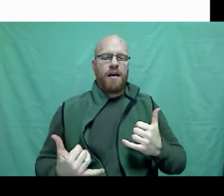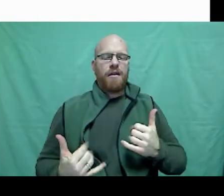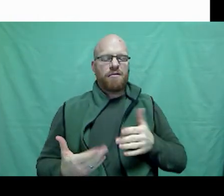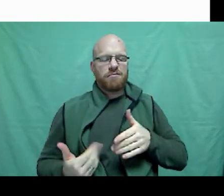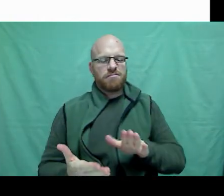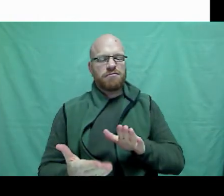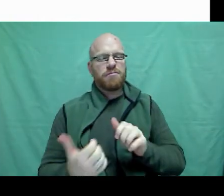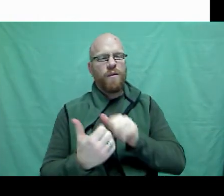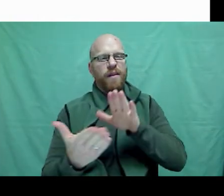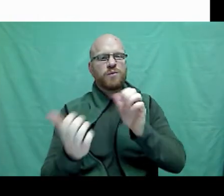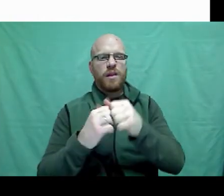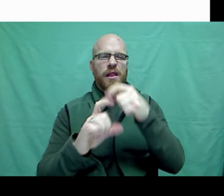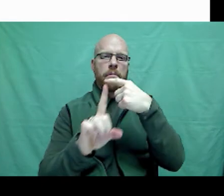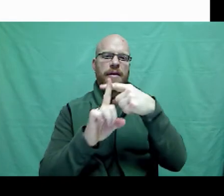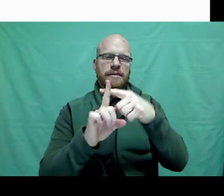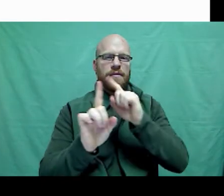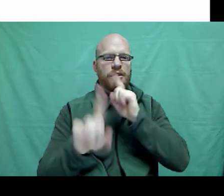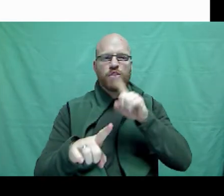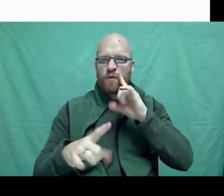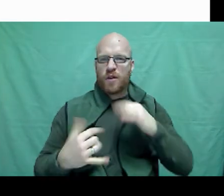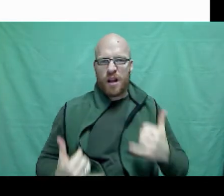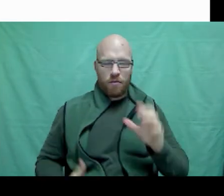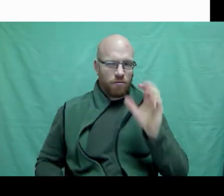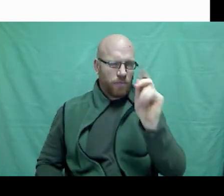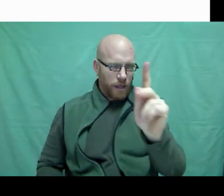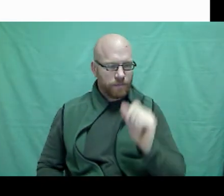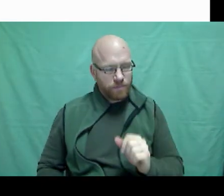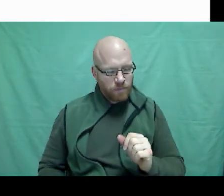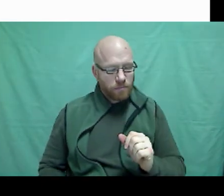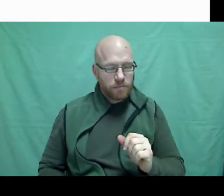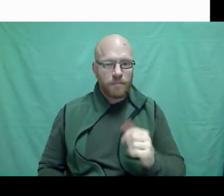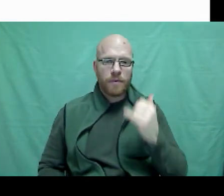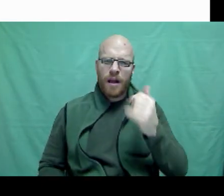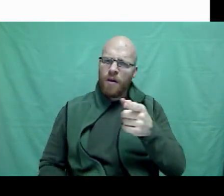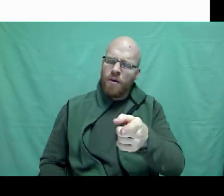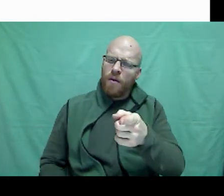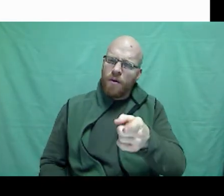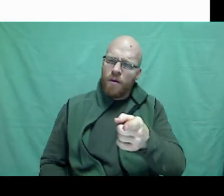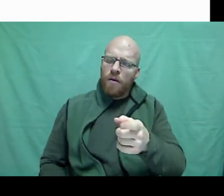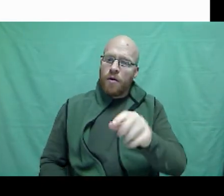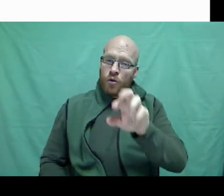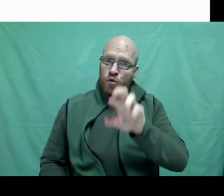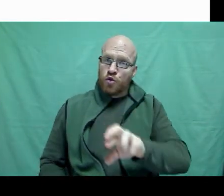The answers are really plus and minus six, plus and minus four fifths. Right now, we're going to concentrate on just the positive answers for now.